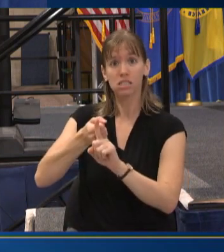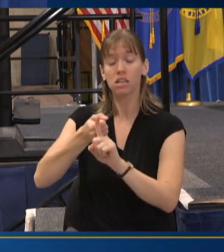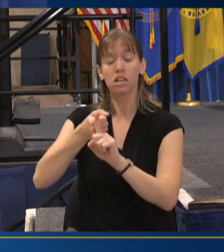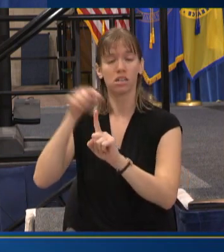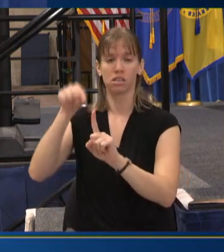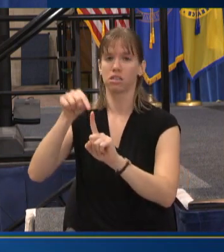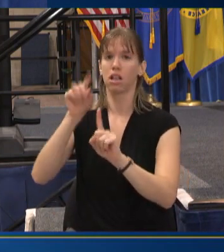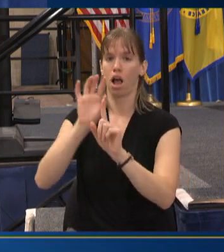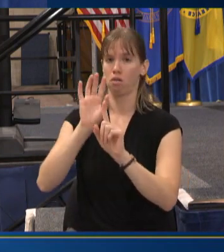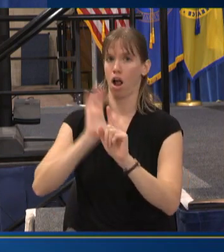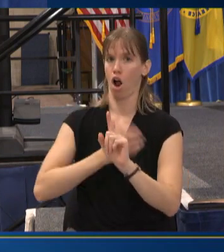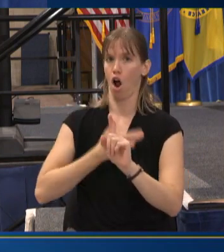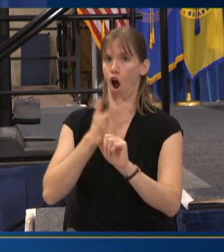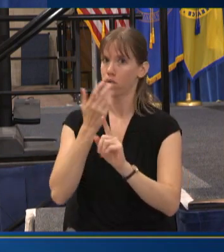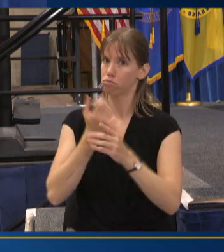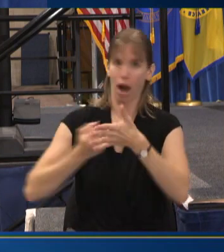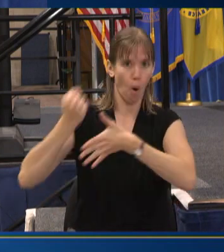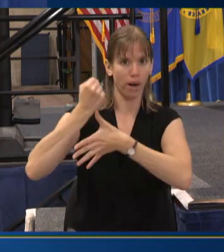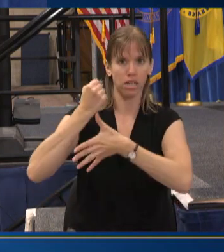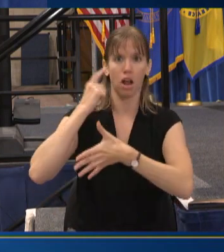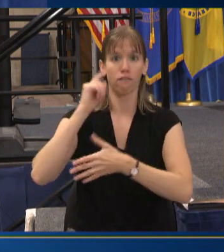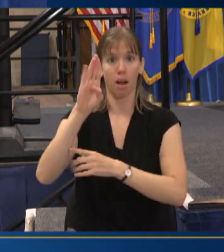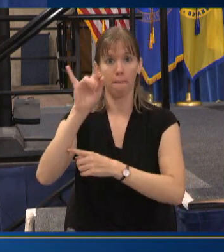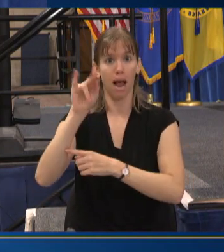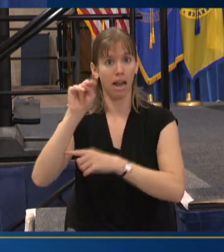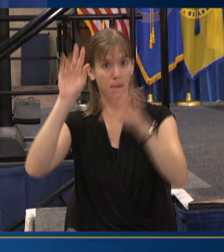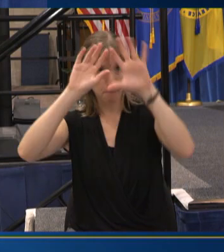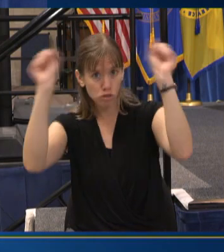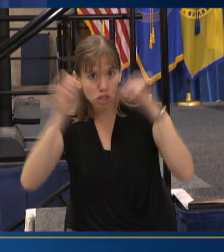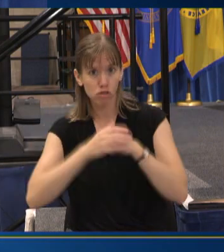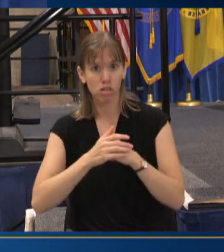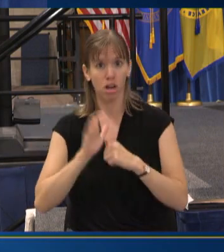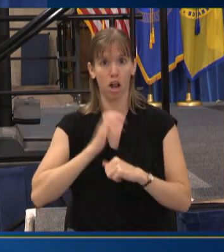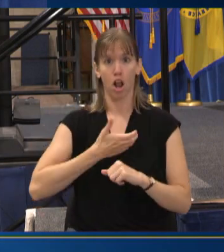for the Biden Harris Administration and for our Secretary, Secretary Becerra.